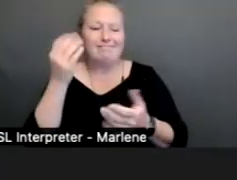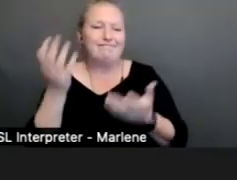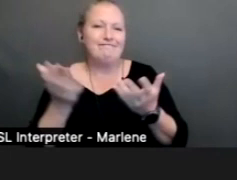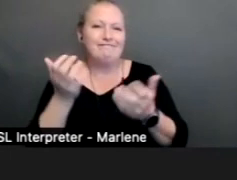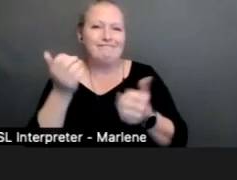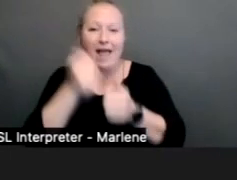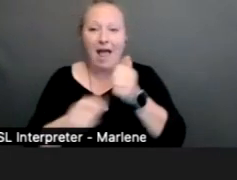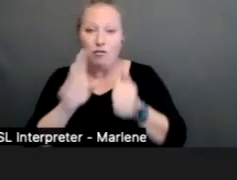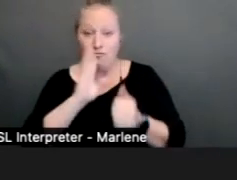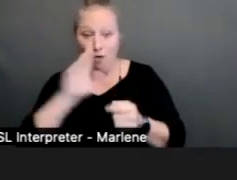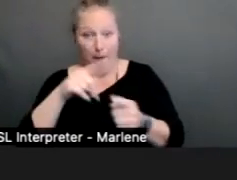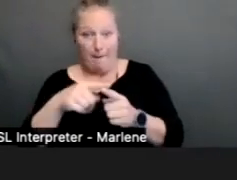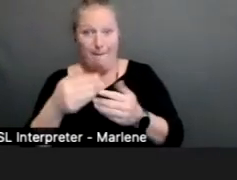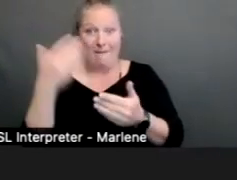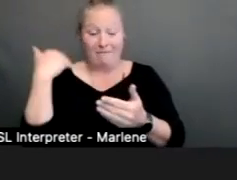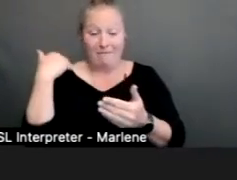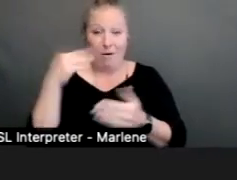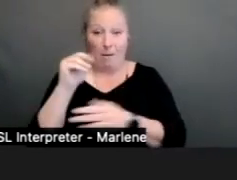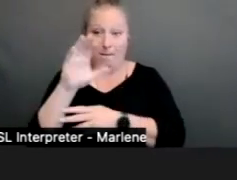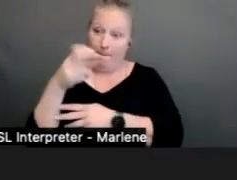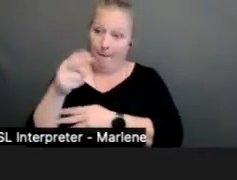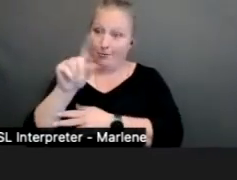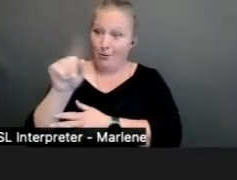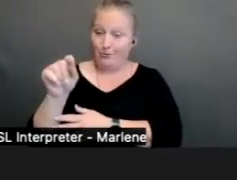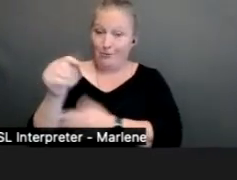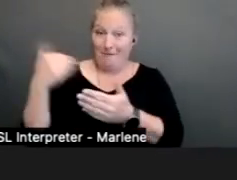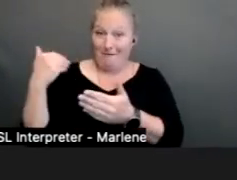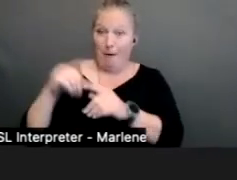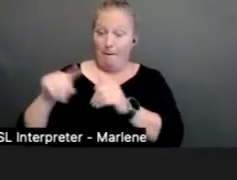of was talking about it before March 2020. But then when everything went digital and online,